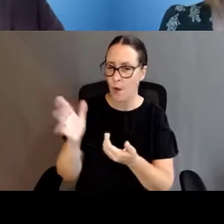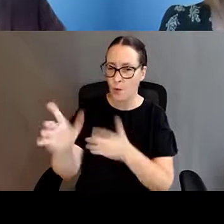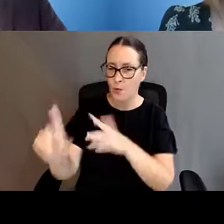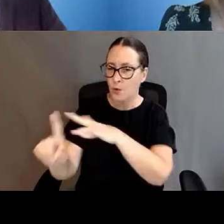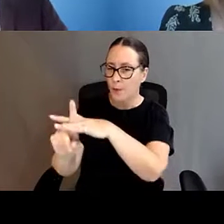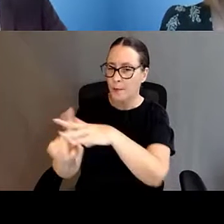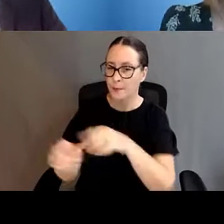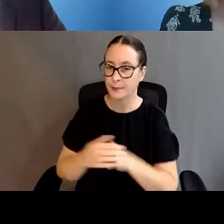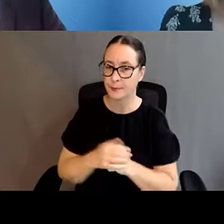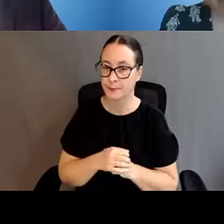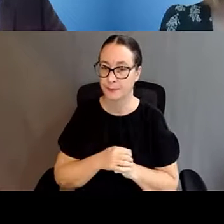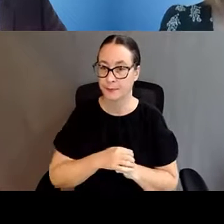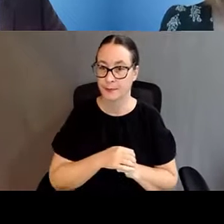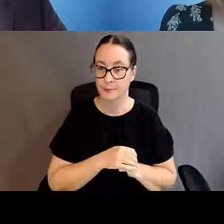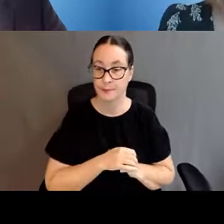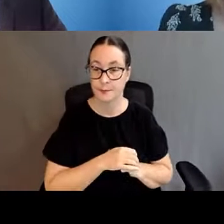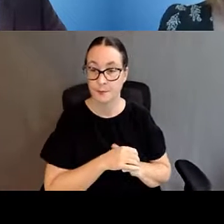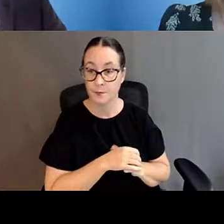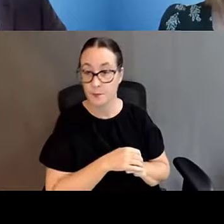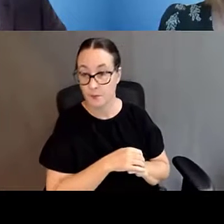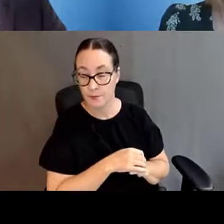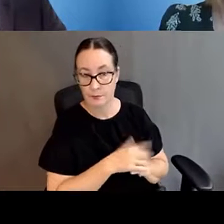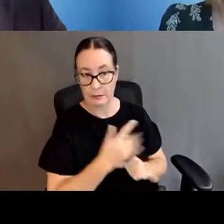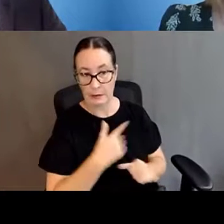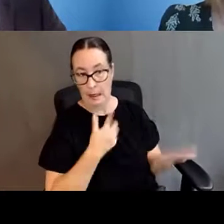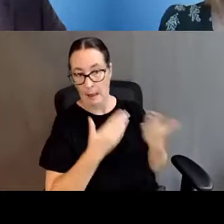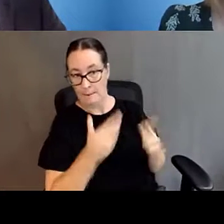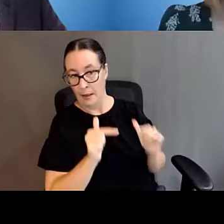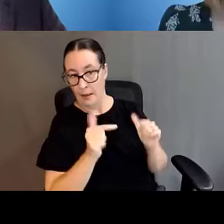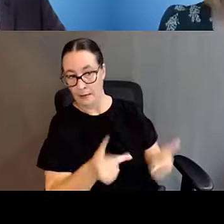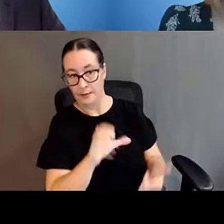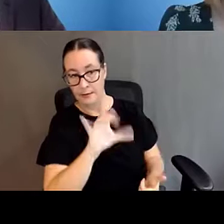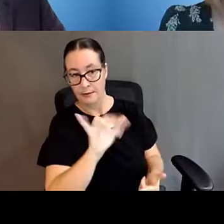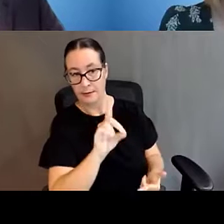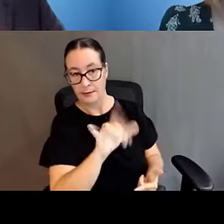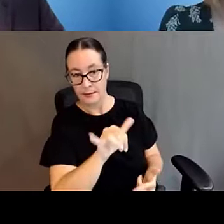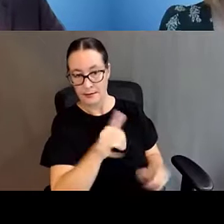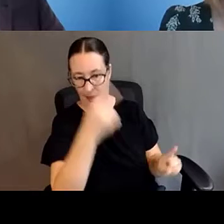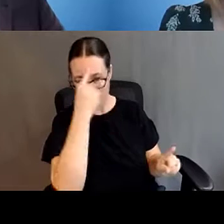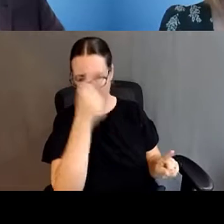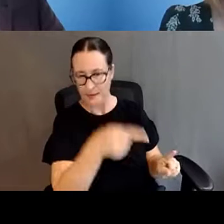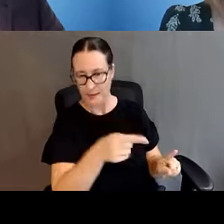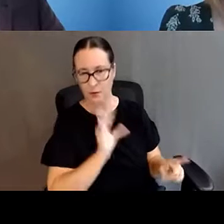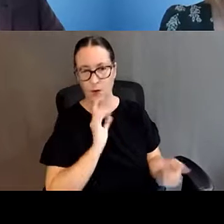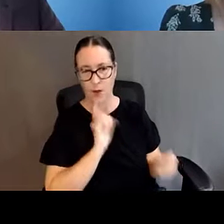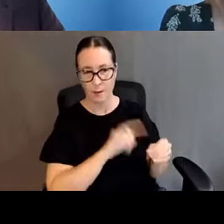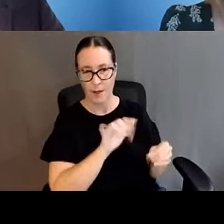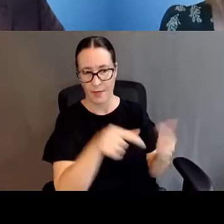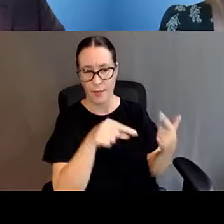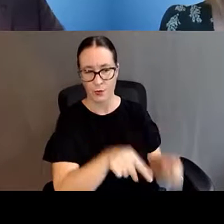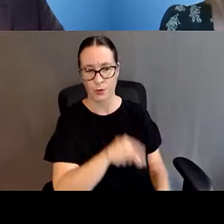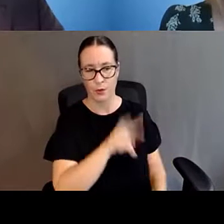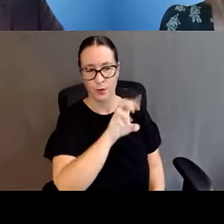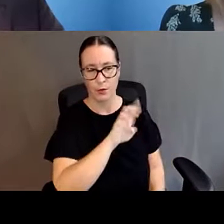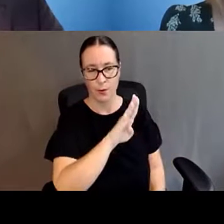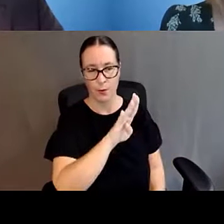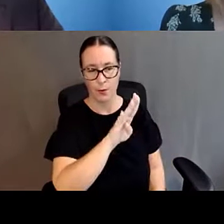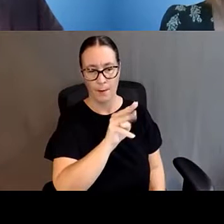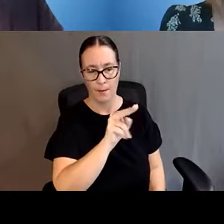Taunton Paine: Well, I actually might defer this question to Cindy, who I think addressed it in the webinar. Cindy, is there anything you want to add there?